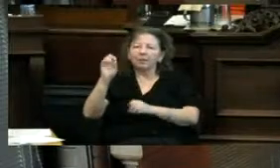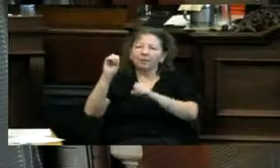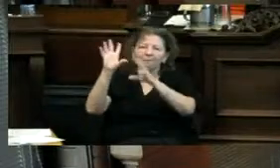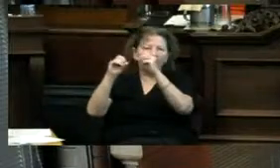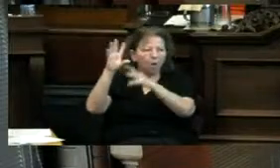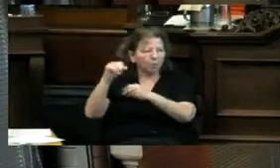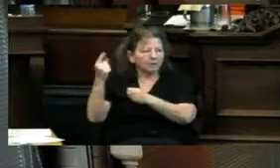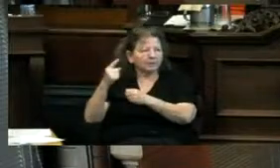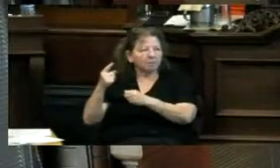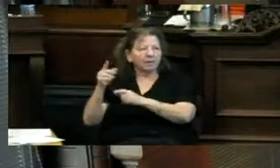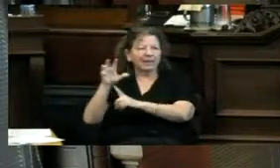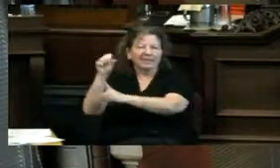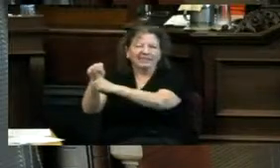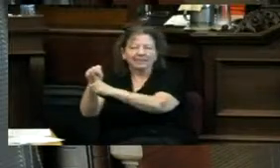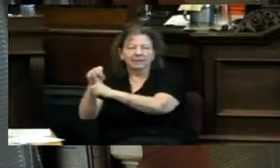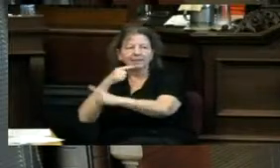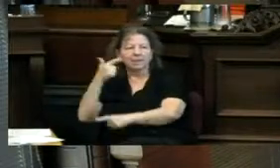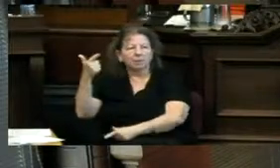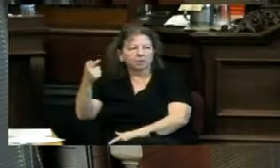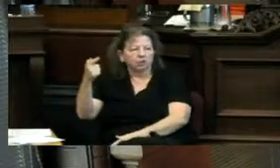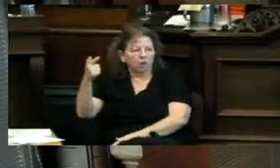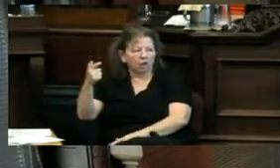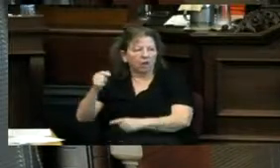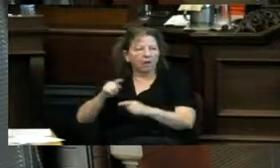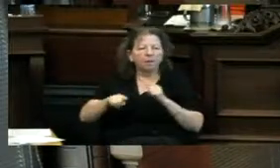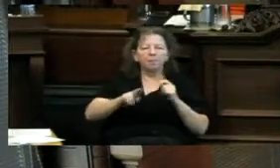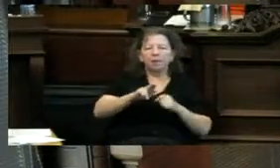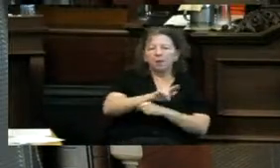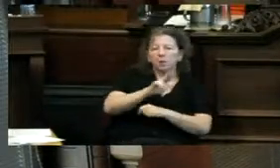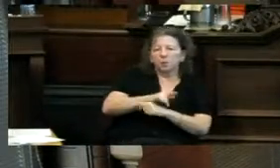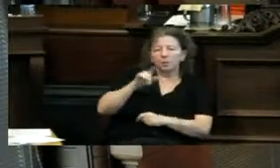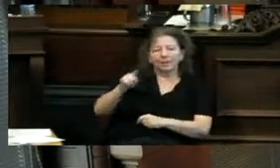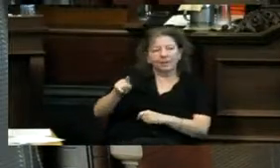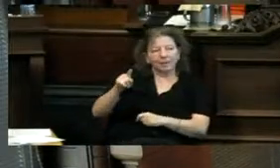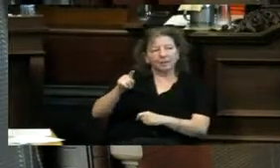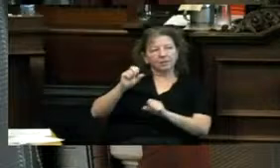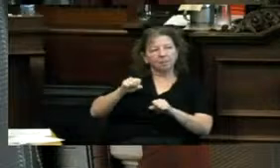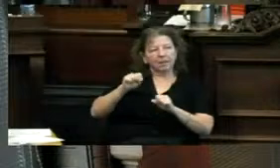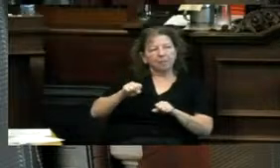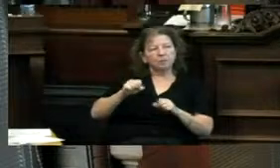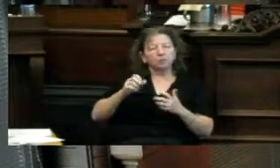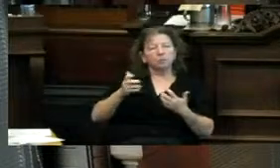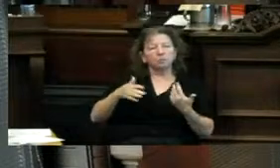call where maybe if it was a